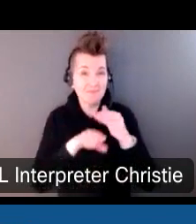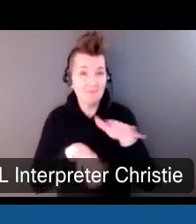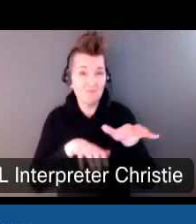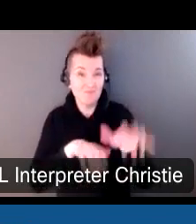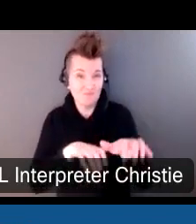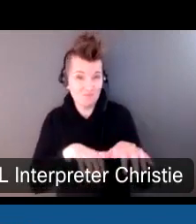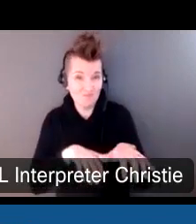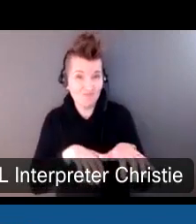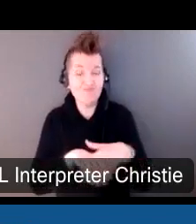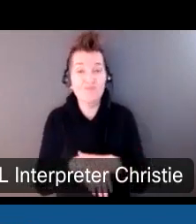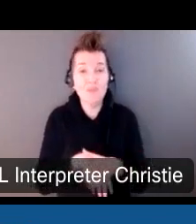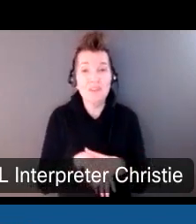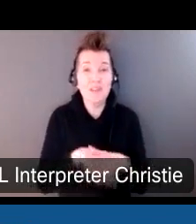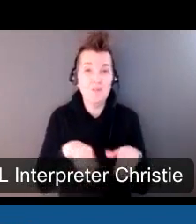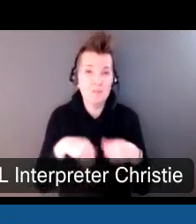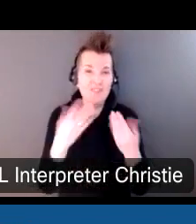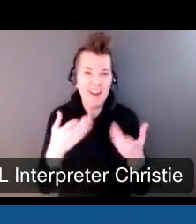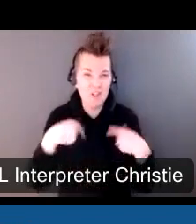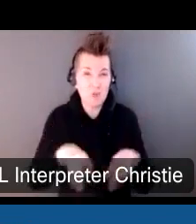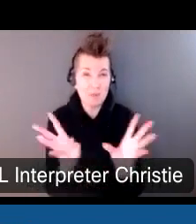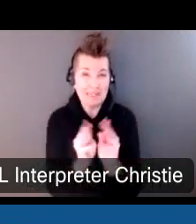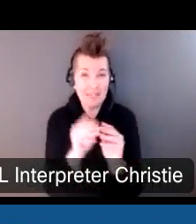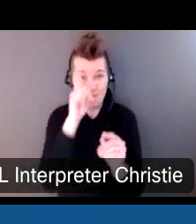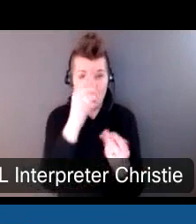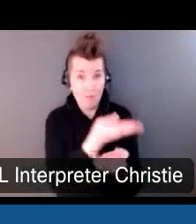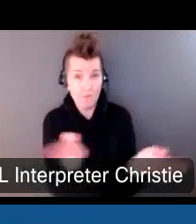that are provided for this meeting for people who are hearing impaired.